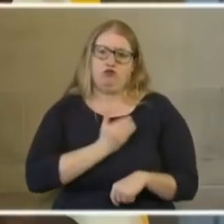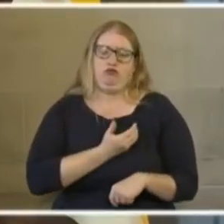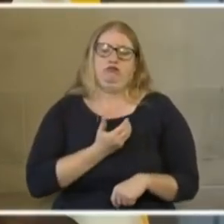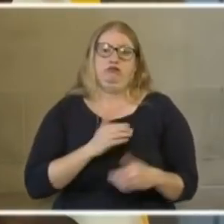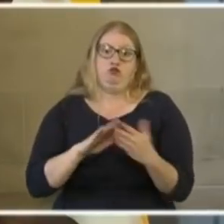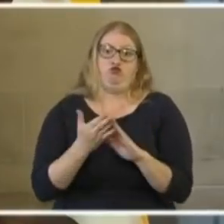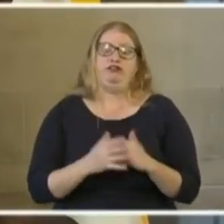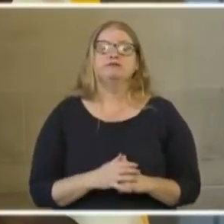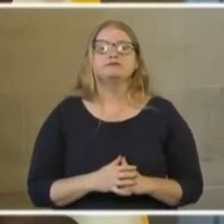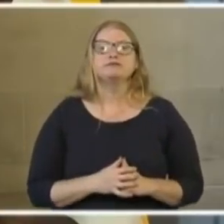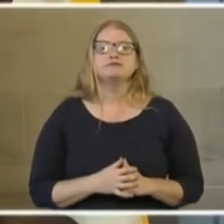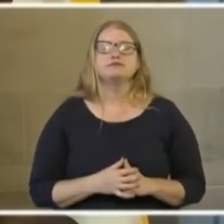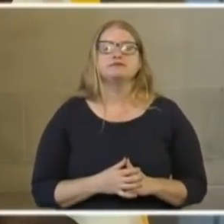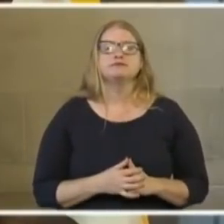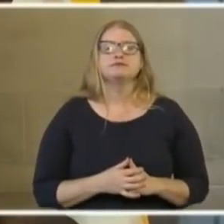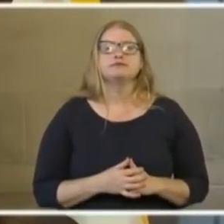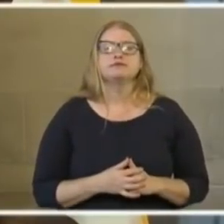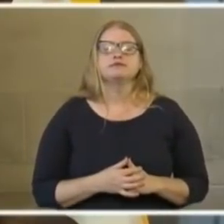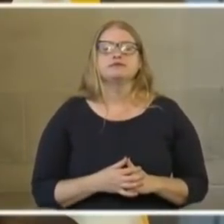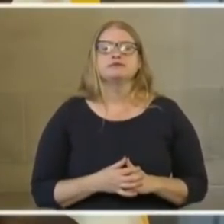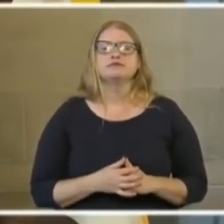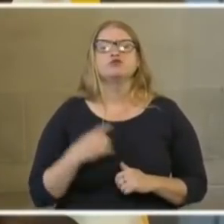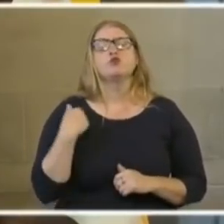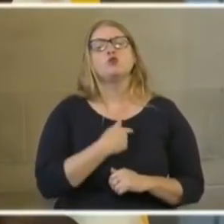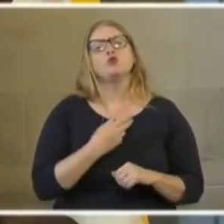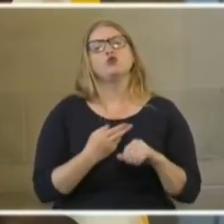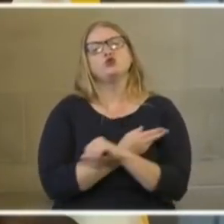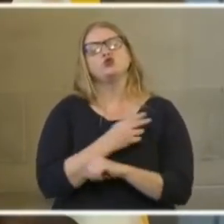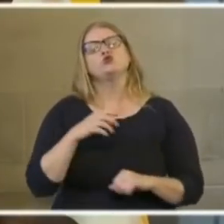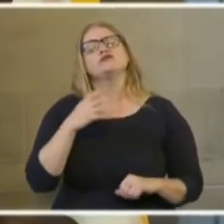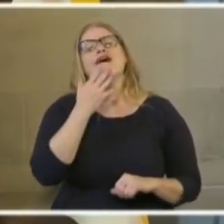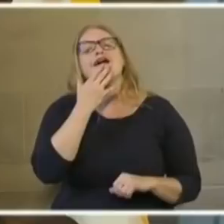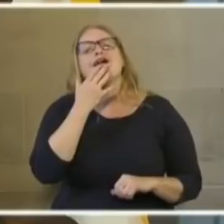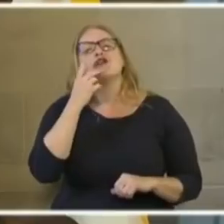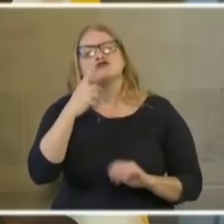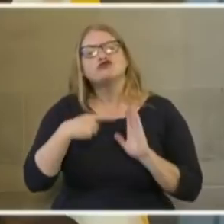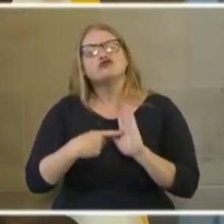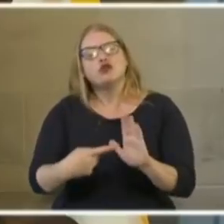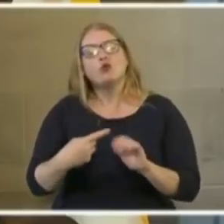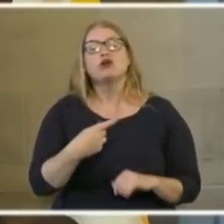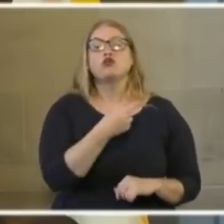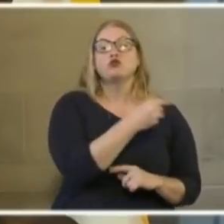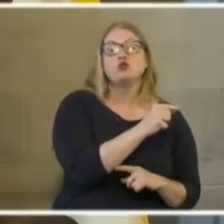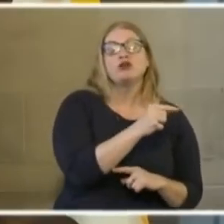INDICATORS AND FOLLOW ALONG WITH HOW THE VIRUS IS IMPACTING